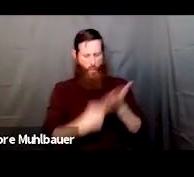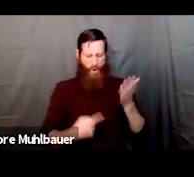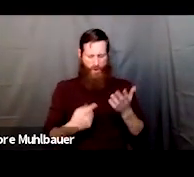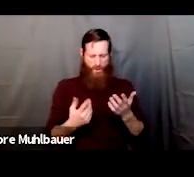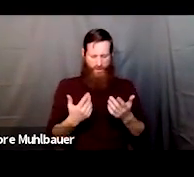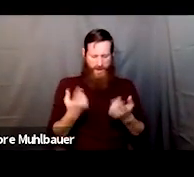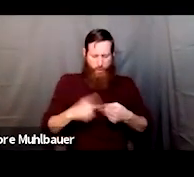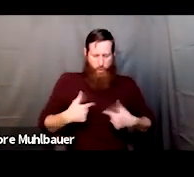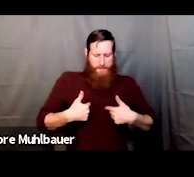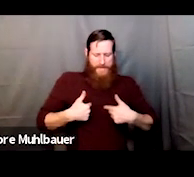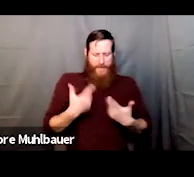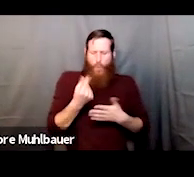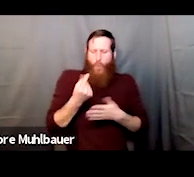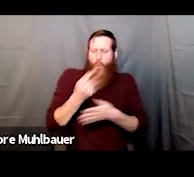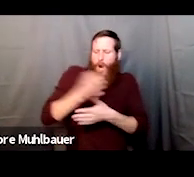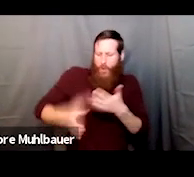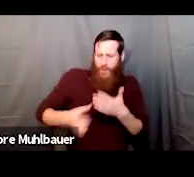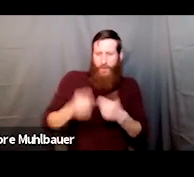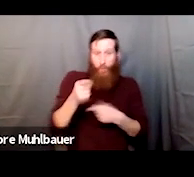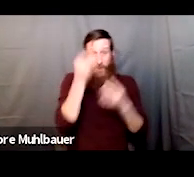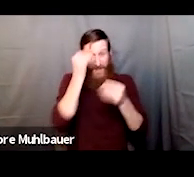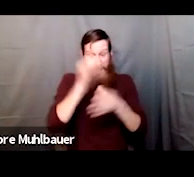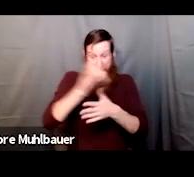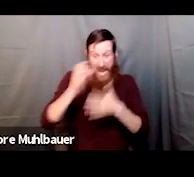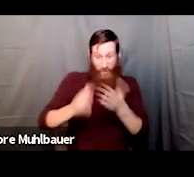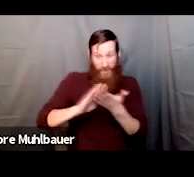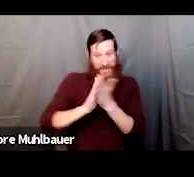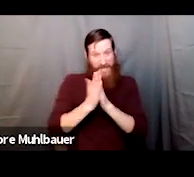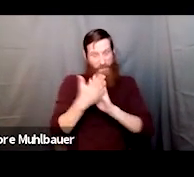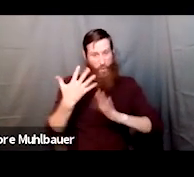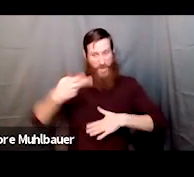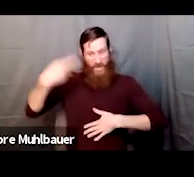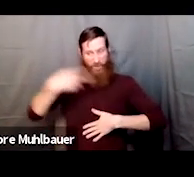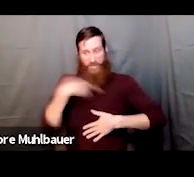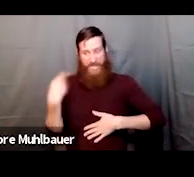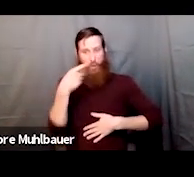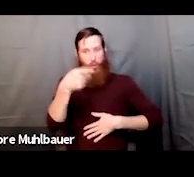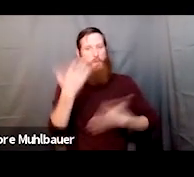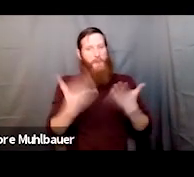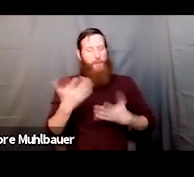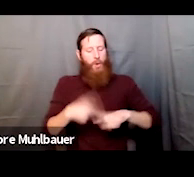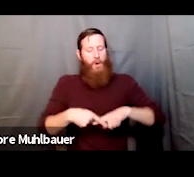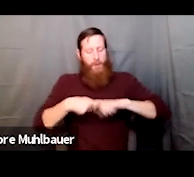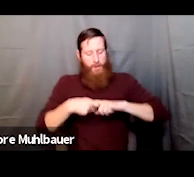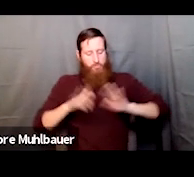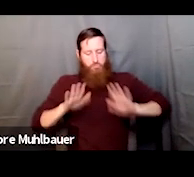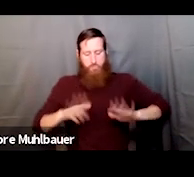And when the consequences start to get really high, then maybe it is time to take a step back and say, you know what, I do not want to put myself here.